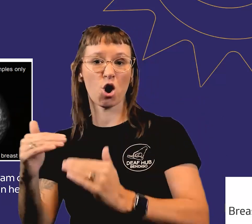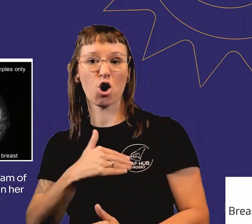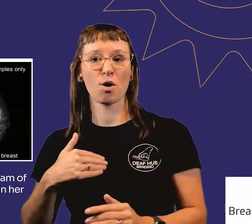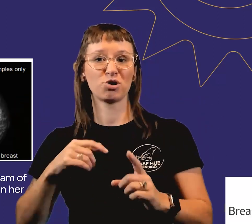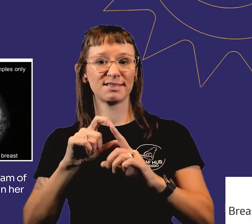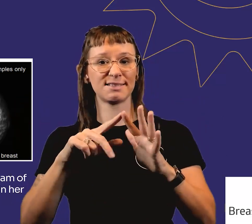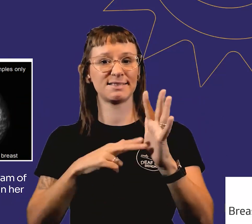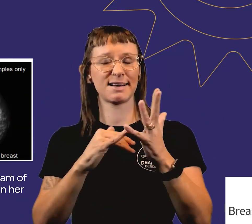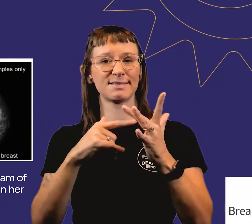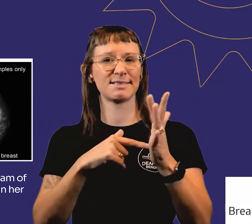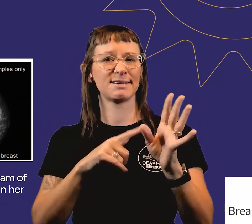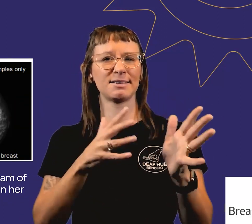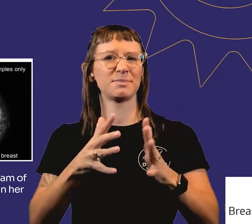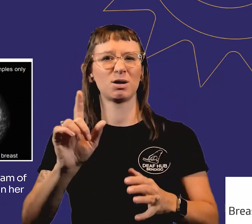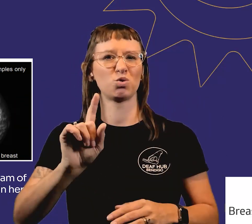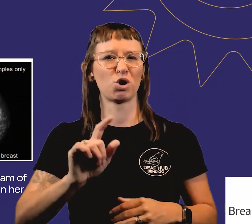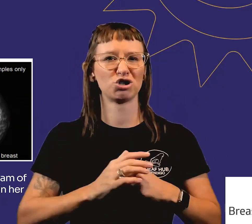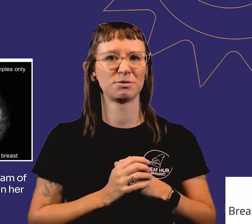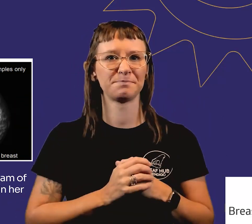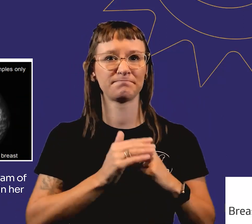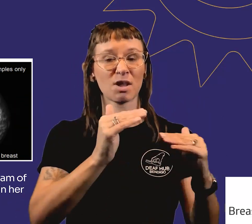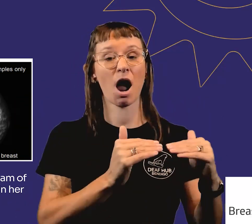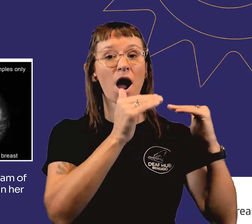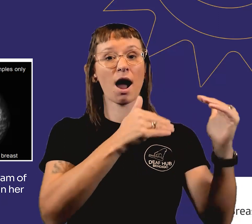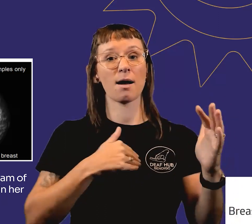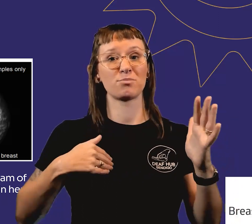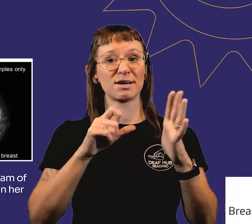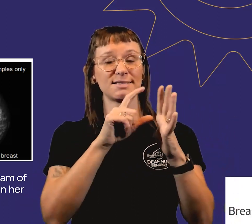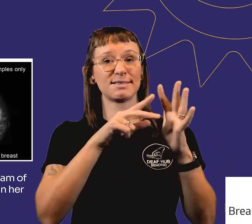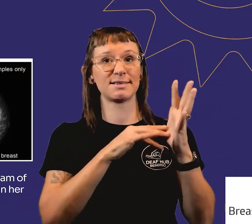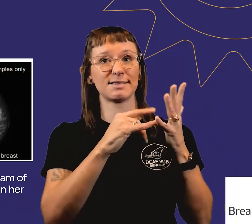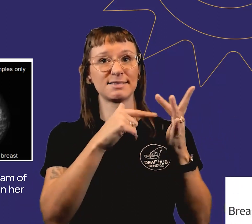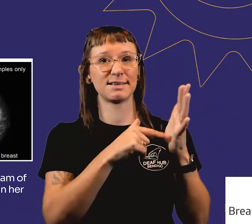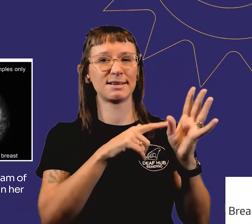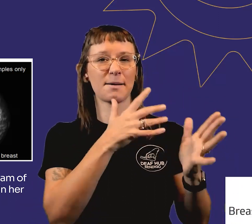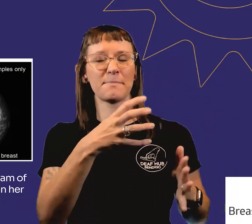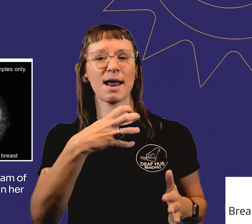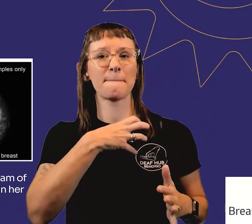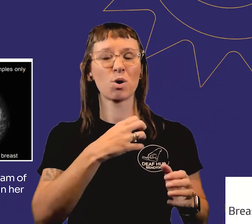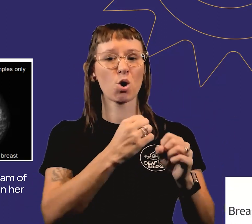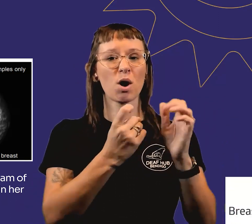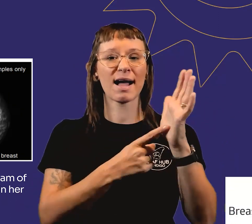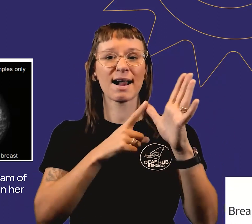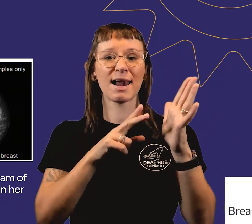a greater amount of glandular and connective tissue compared to fat. Low density means there